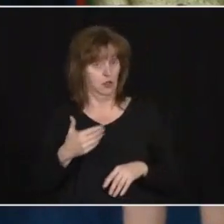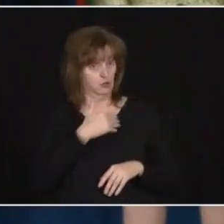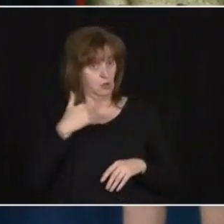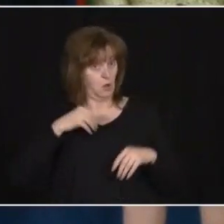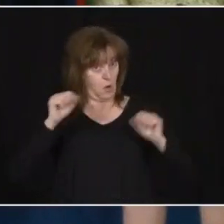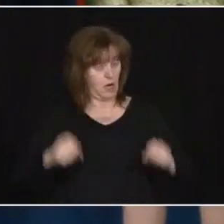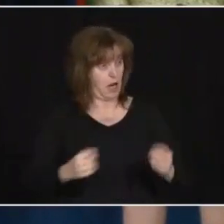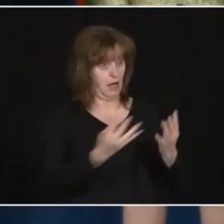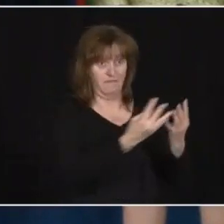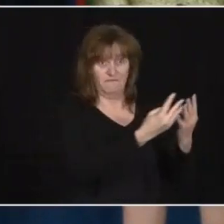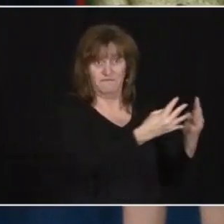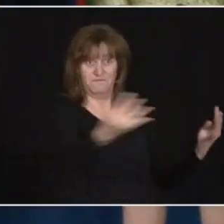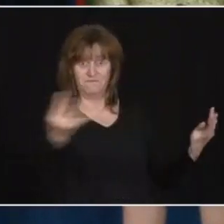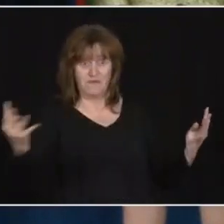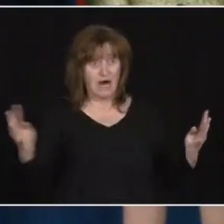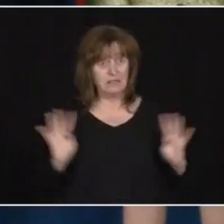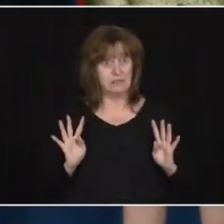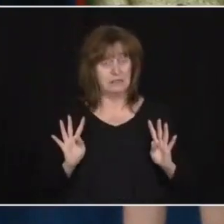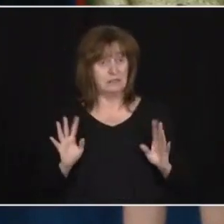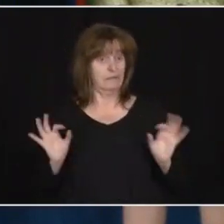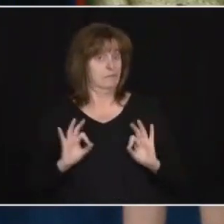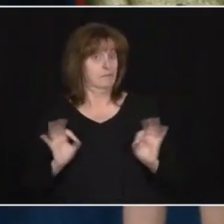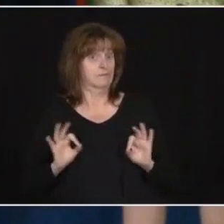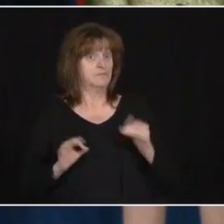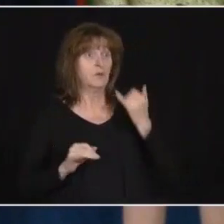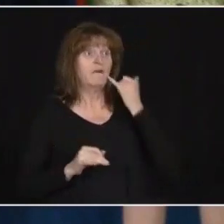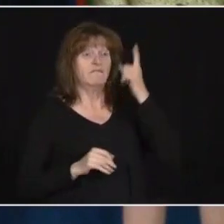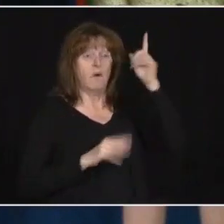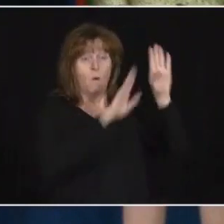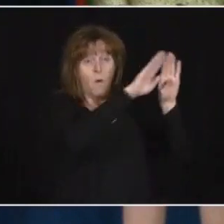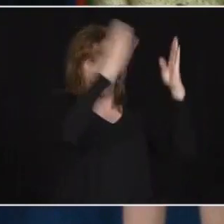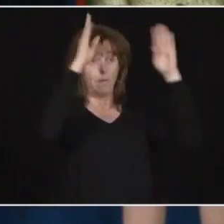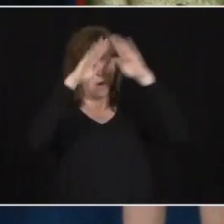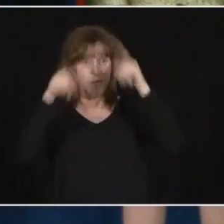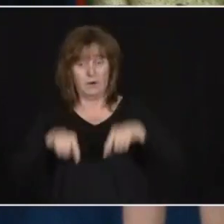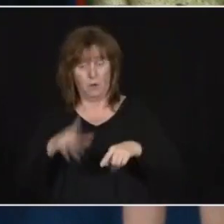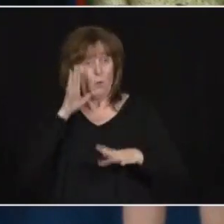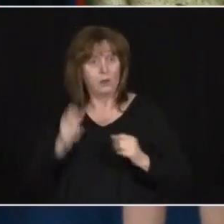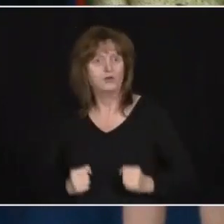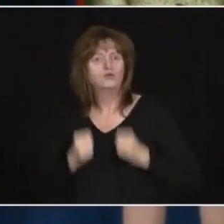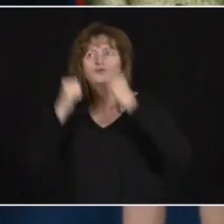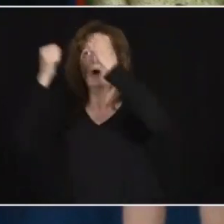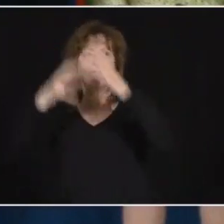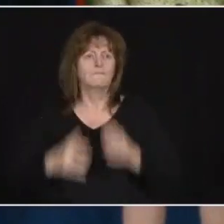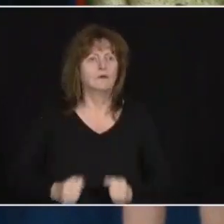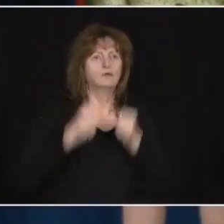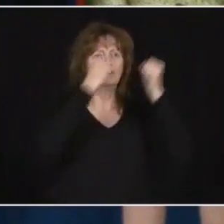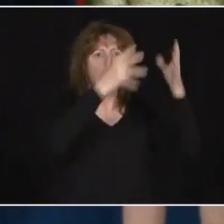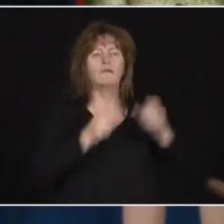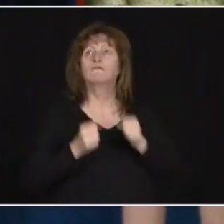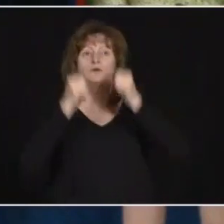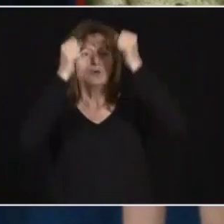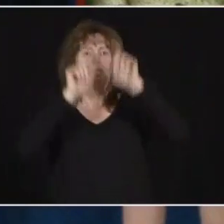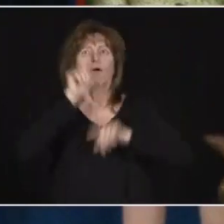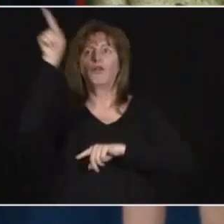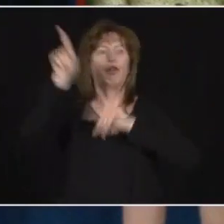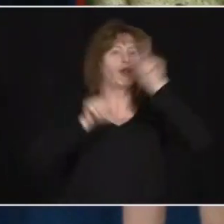in a rural area, a lot of people will just head up there and go into these rural areas.